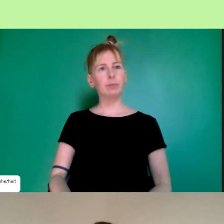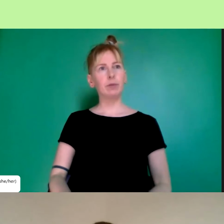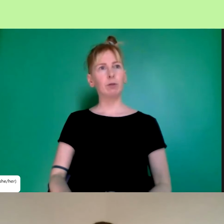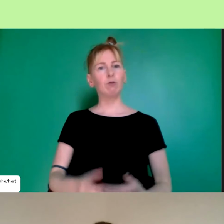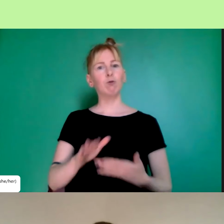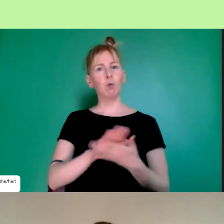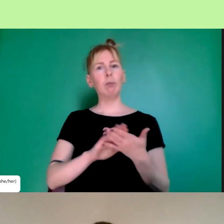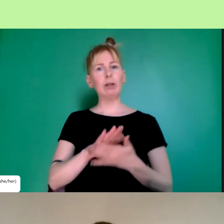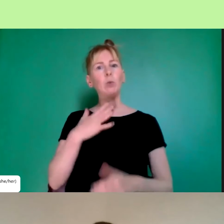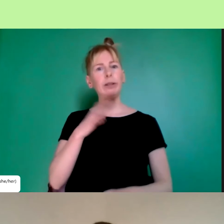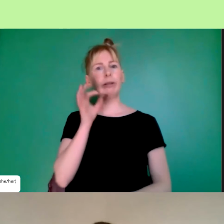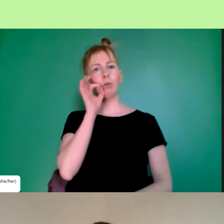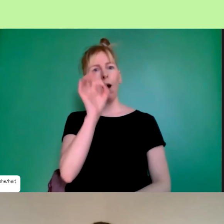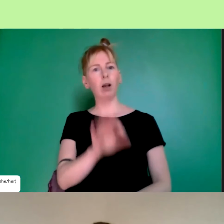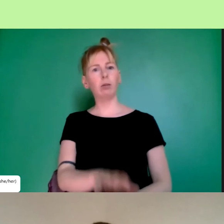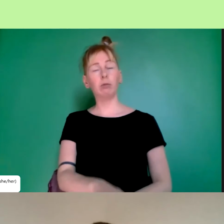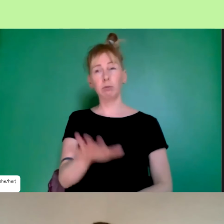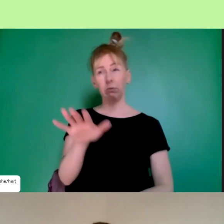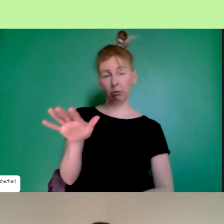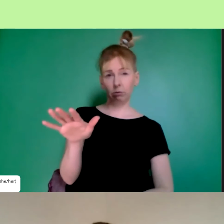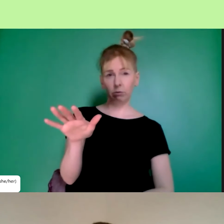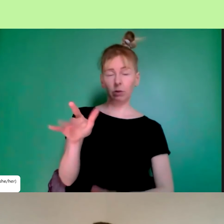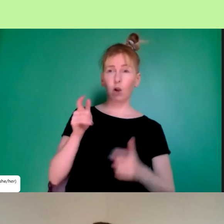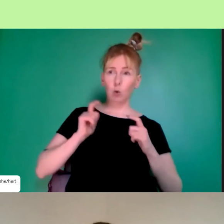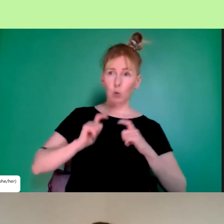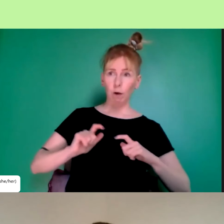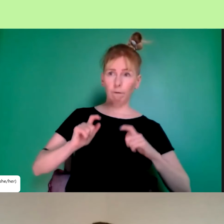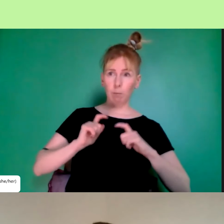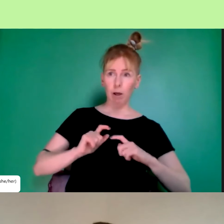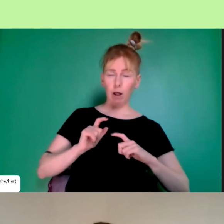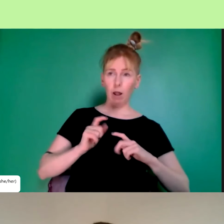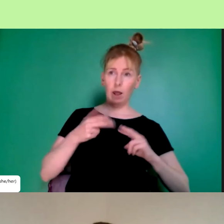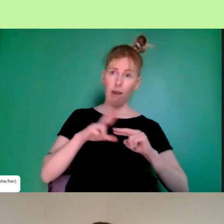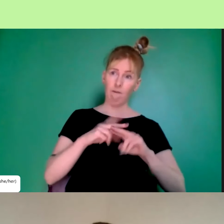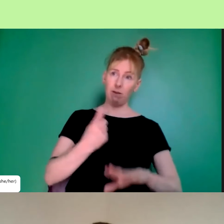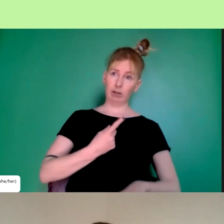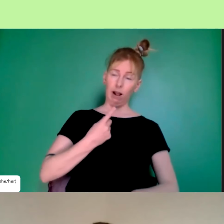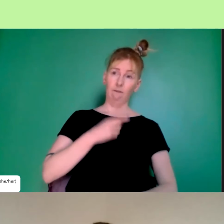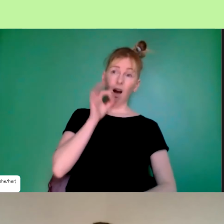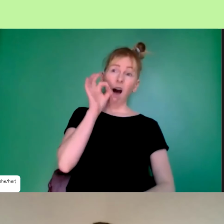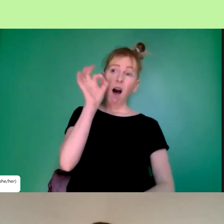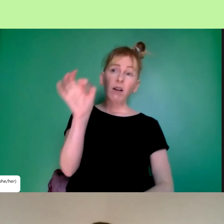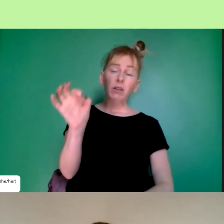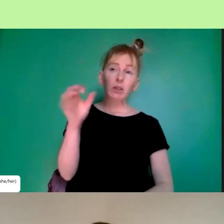comfortable with me asking you what kind of care you need, and then move on from